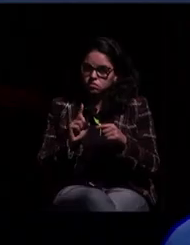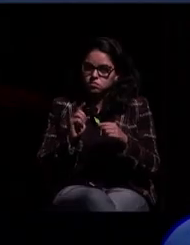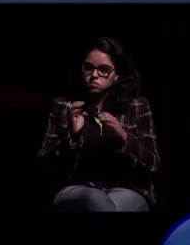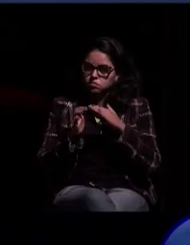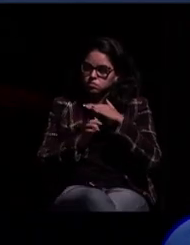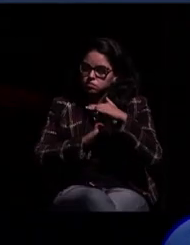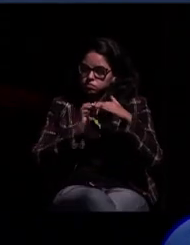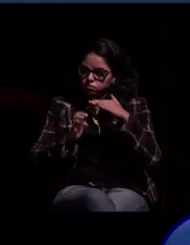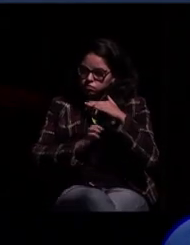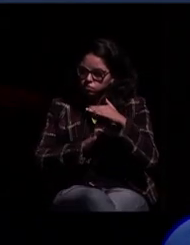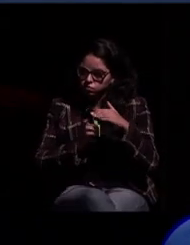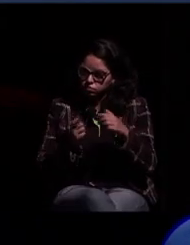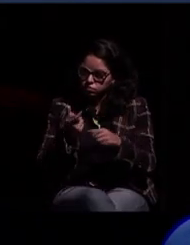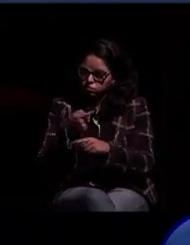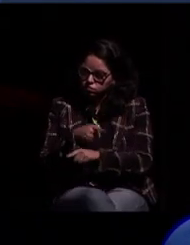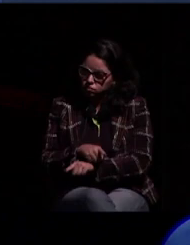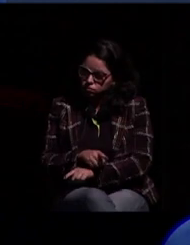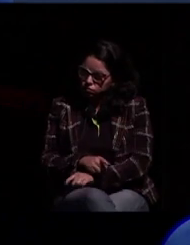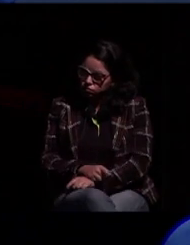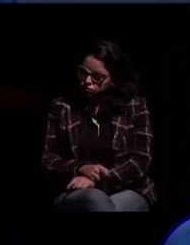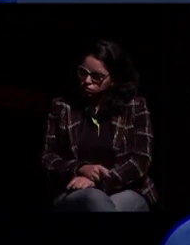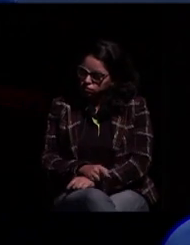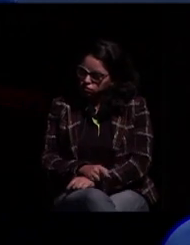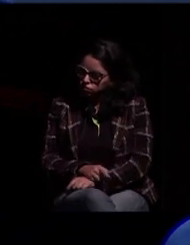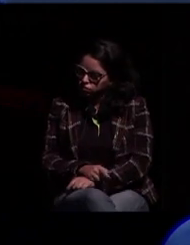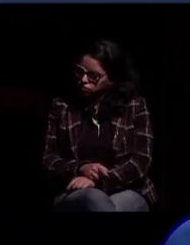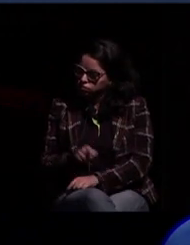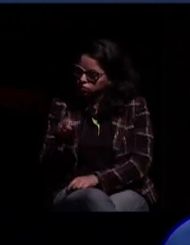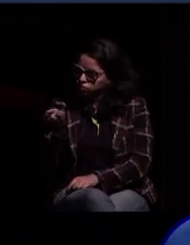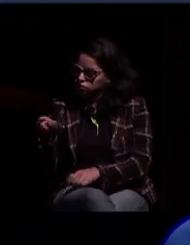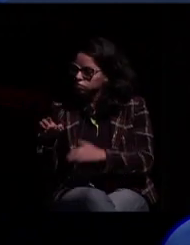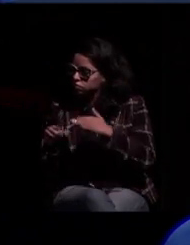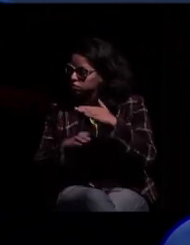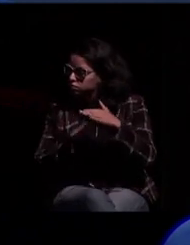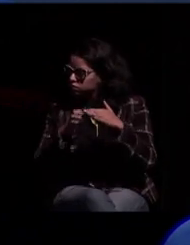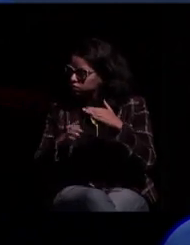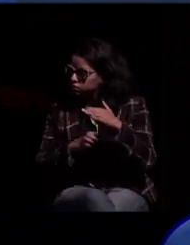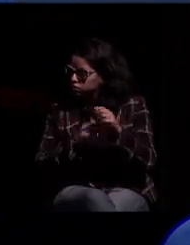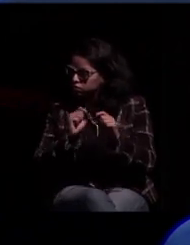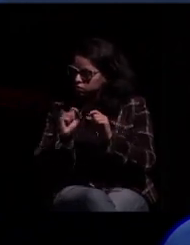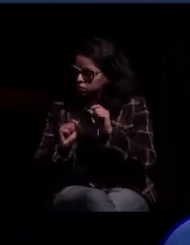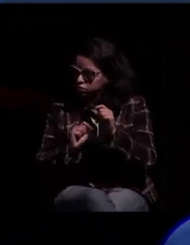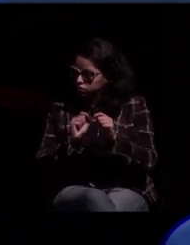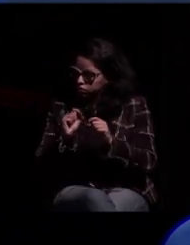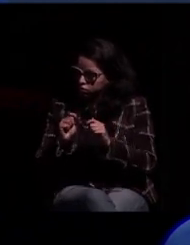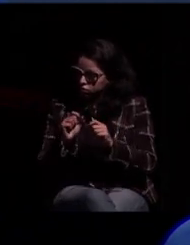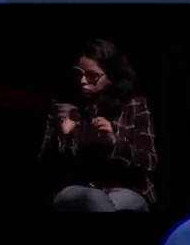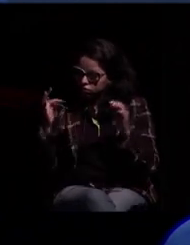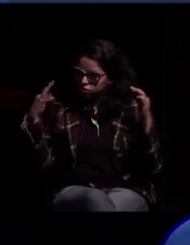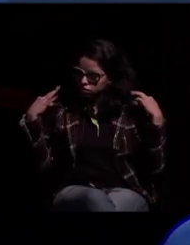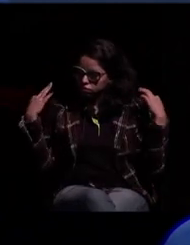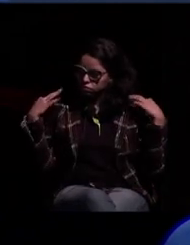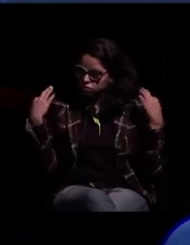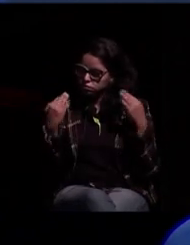On the other hand, those entrepreneurs bet on things like creative tourism, and intelligent destinations